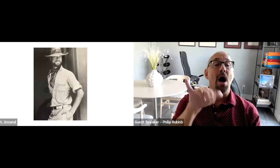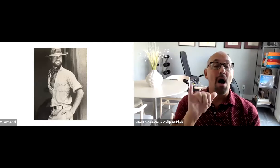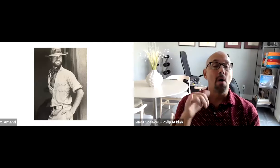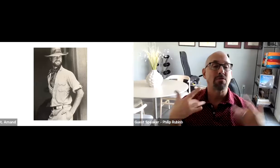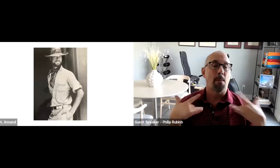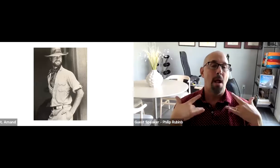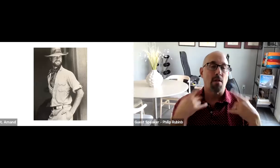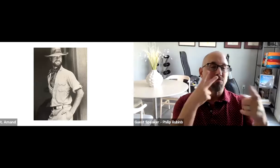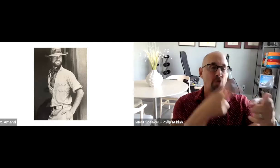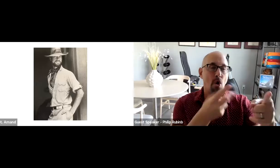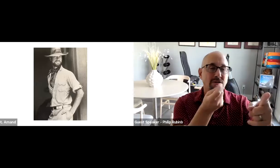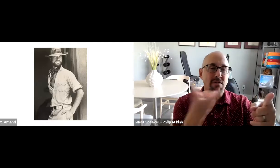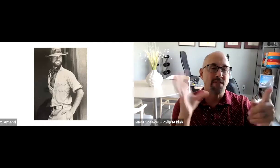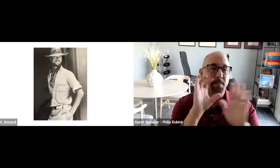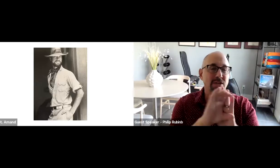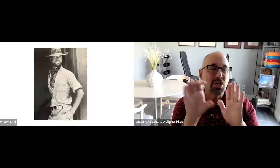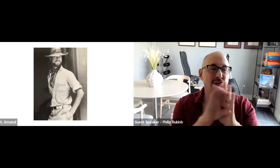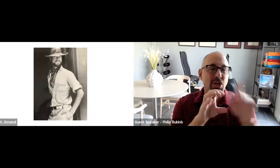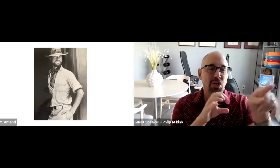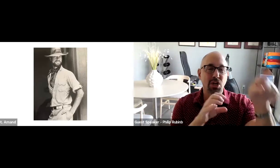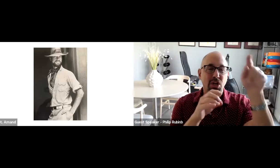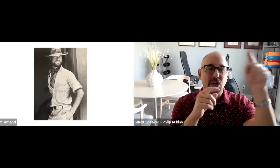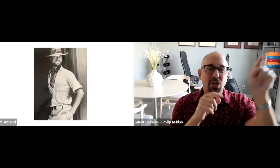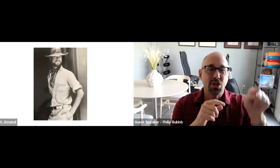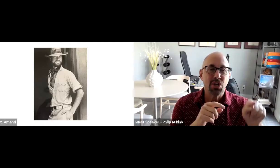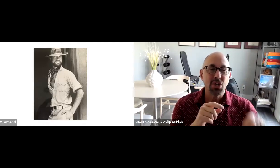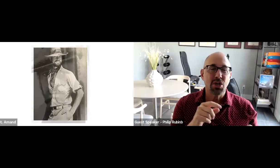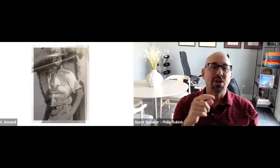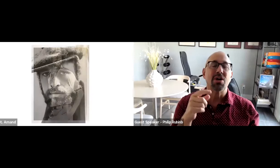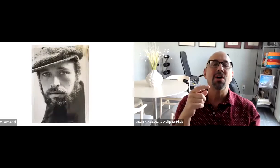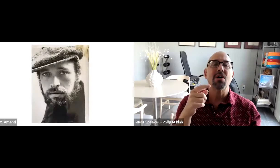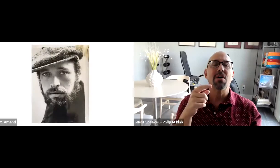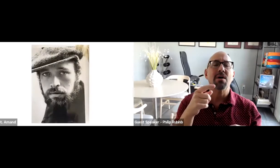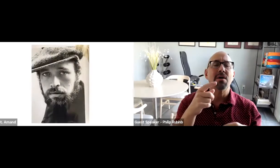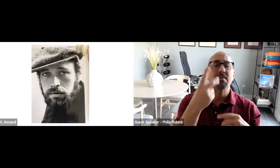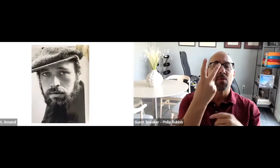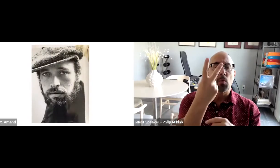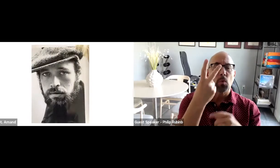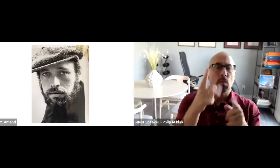Guy's work. He worked as a model. You could see several pictures.